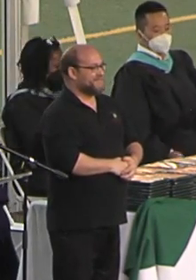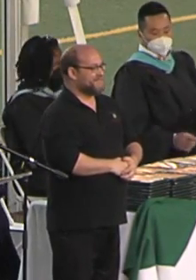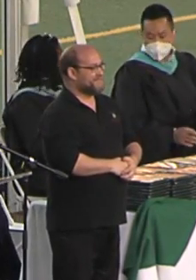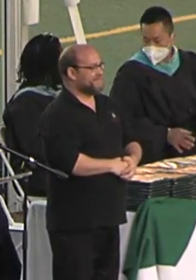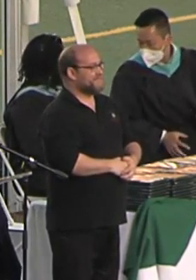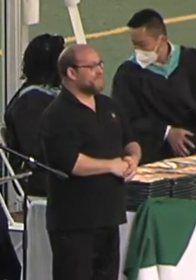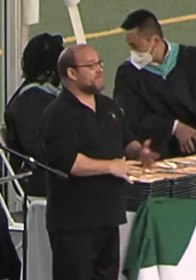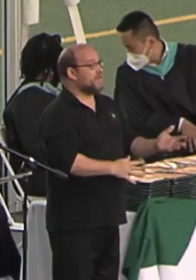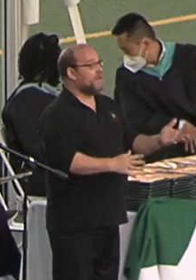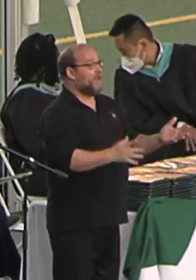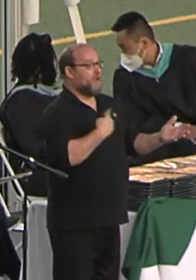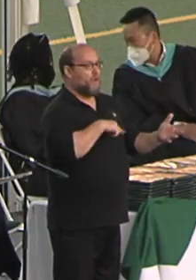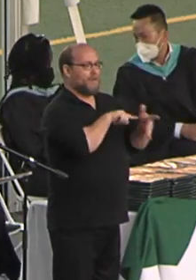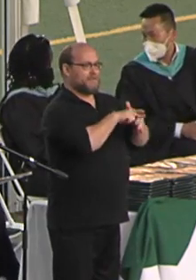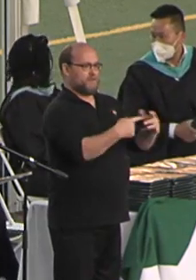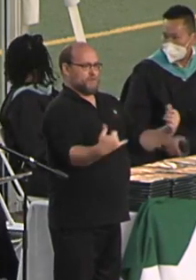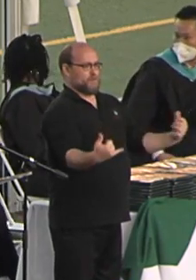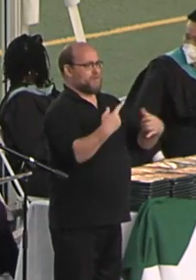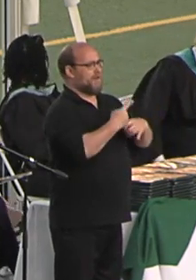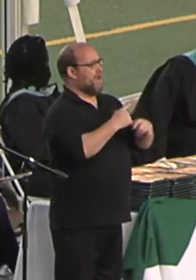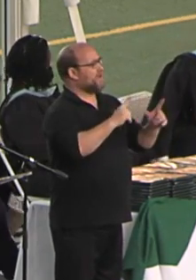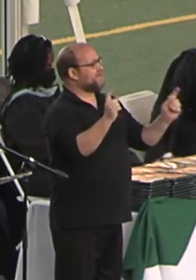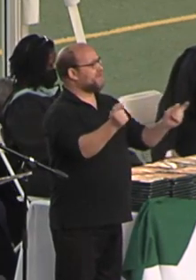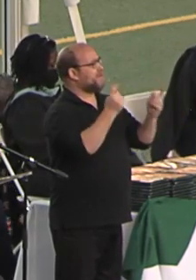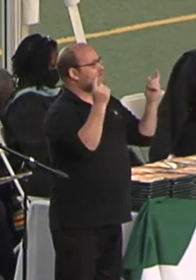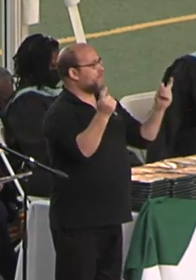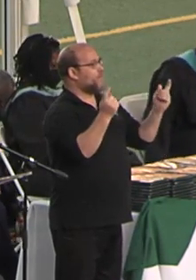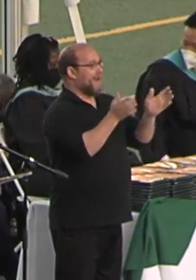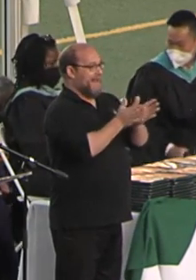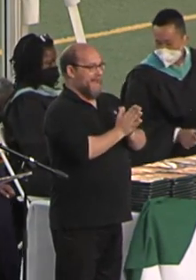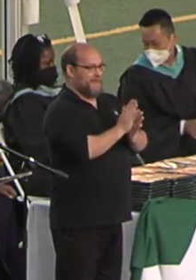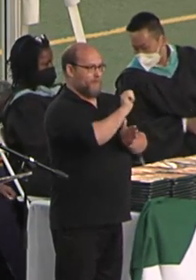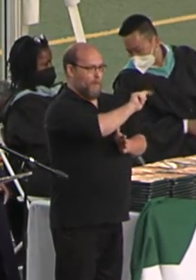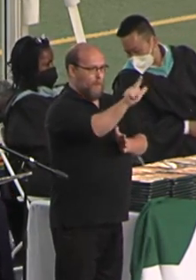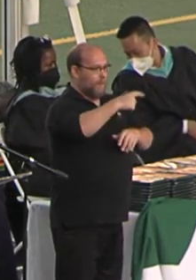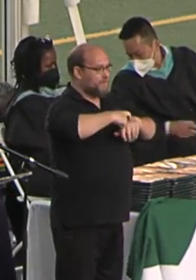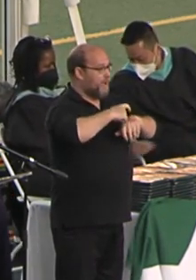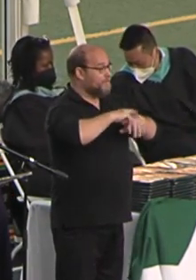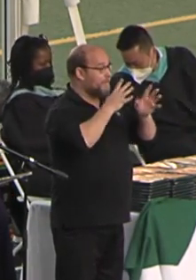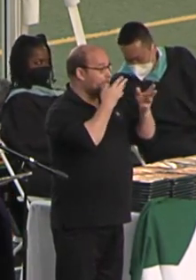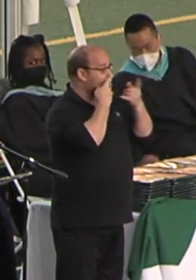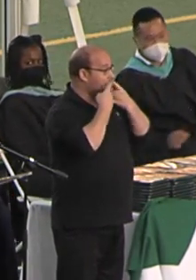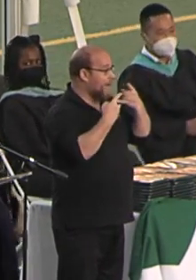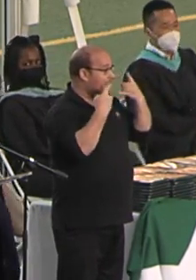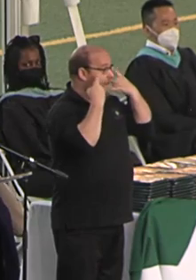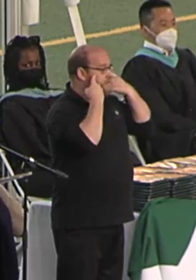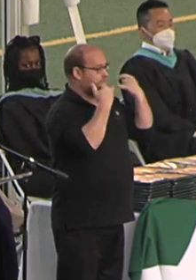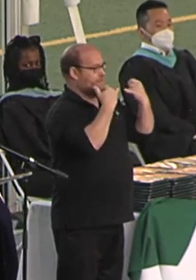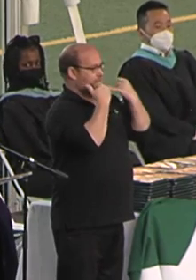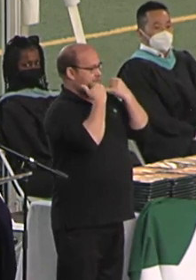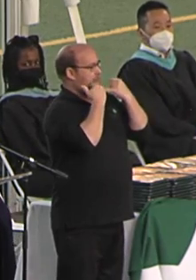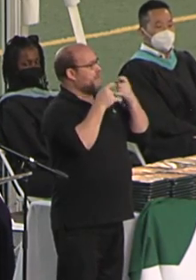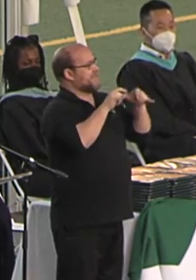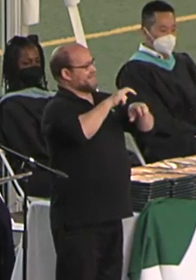As we start today's ceremony we asked at all times you keep your mask on and that you remain within your seating pod.